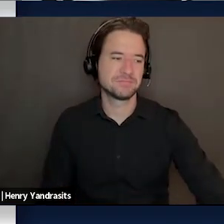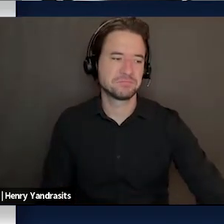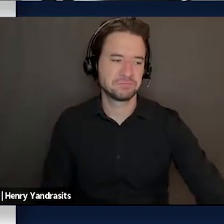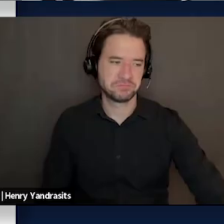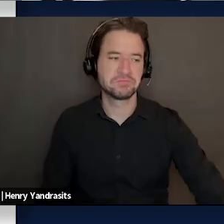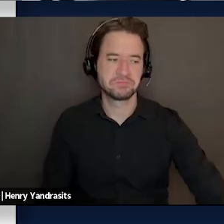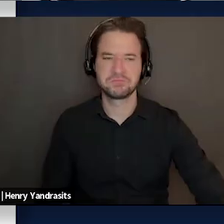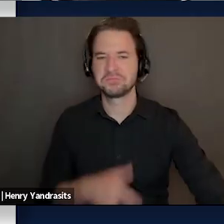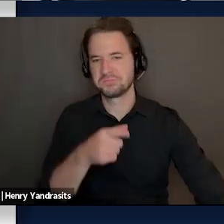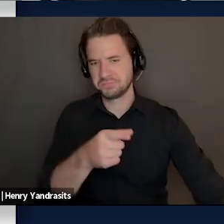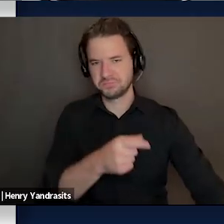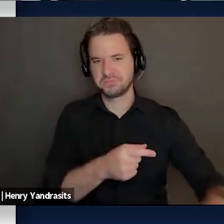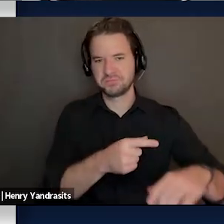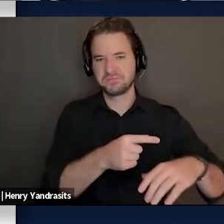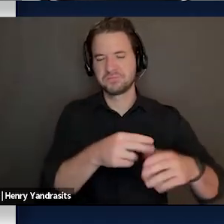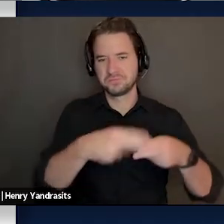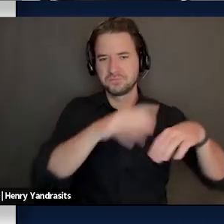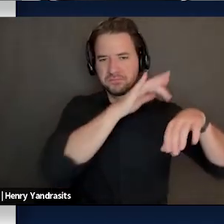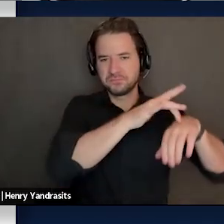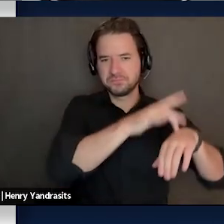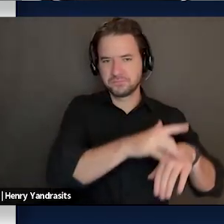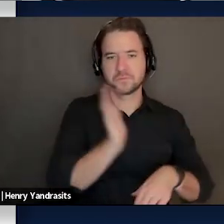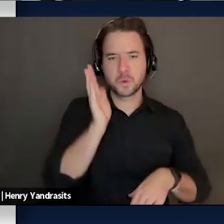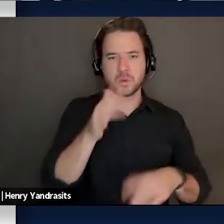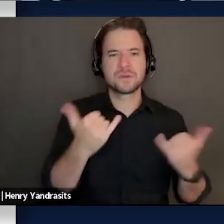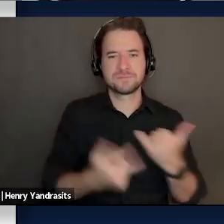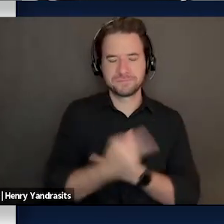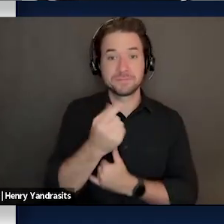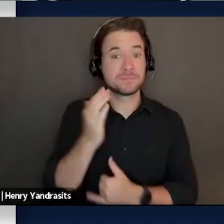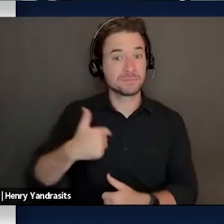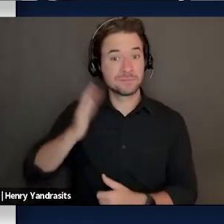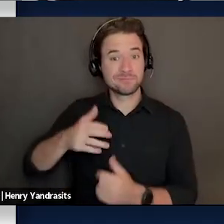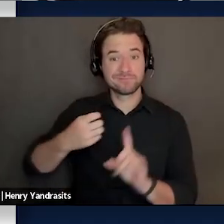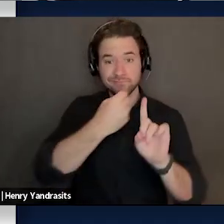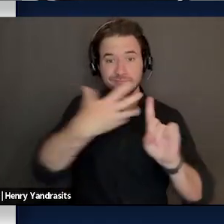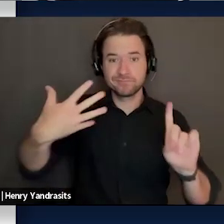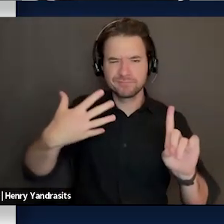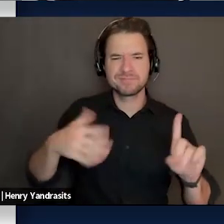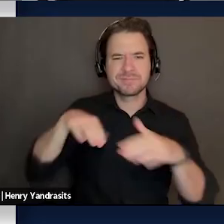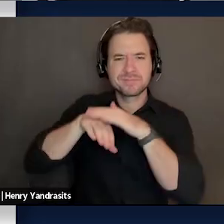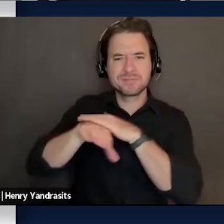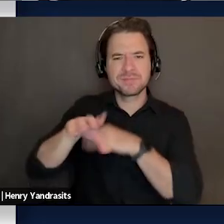So here's what we'll briefly cover today. I'll talk a little bit about why accessible disability data matters.